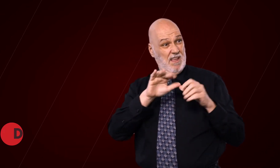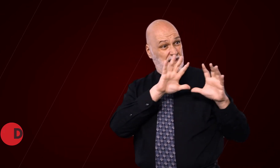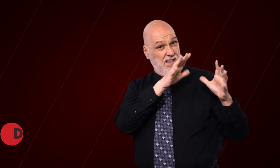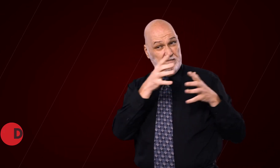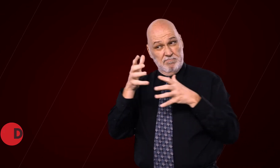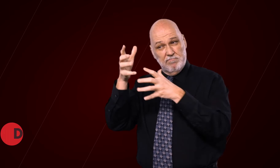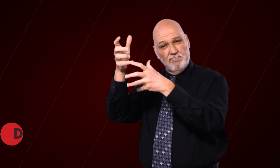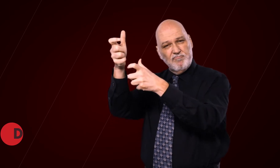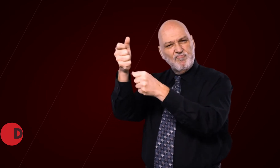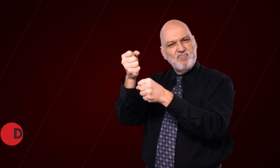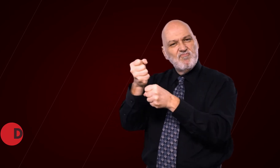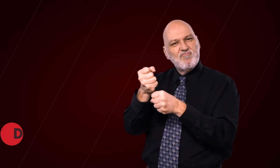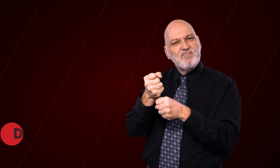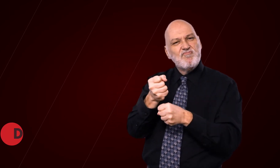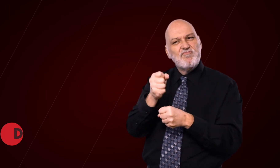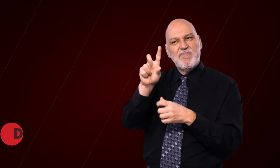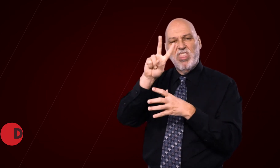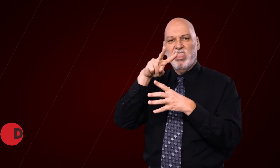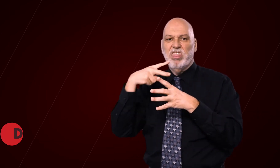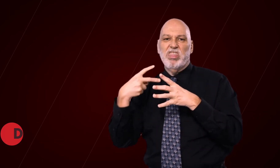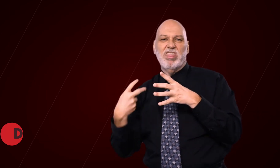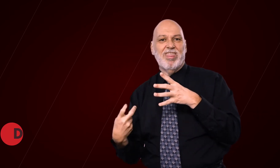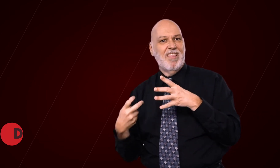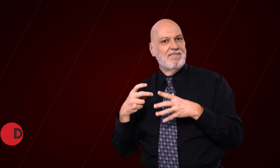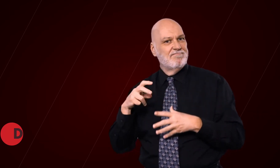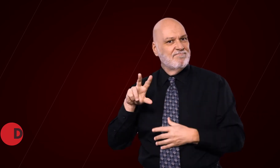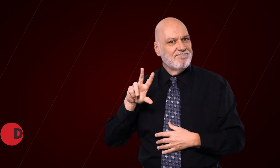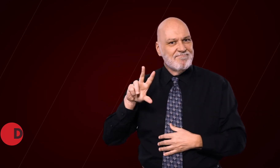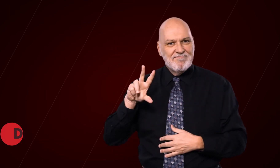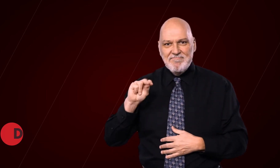But did it drag her down?